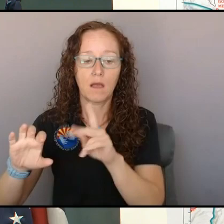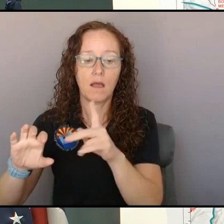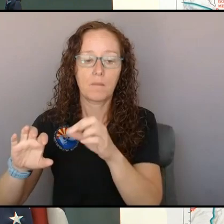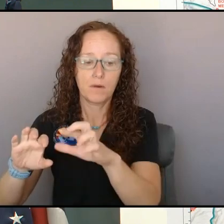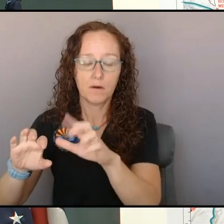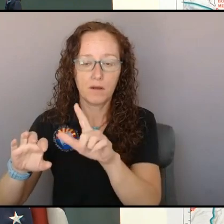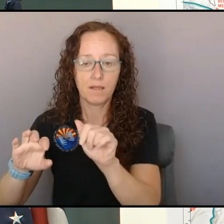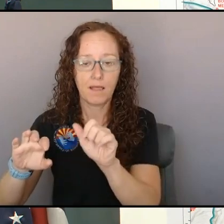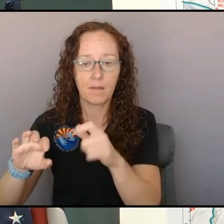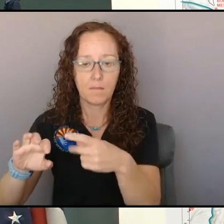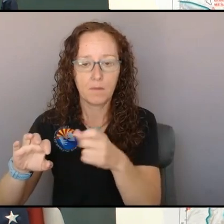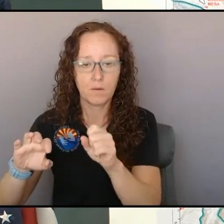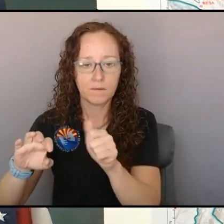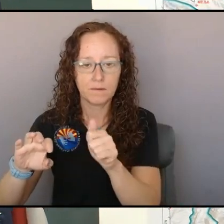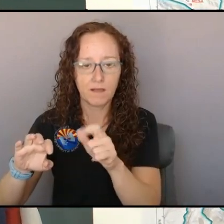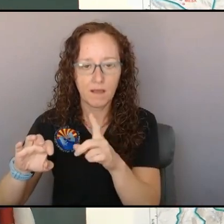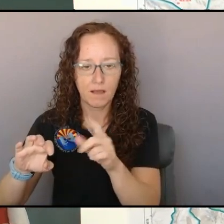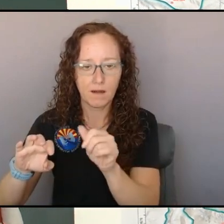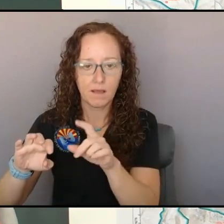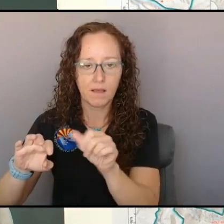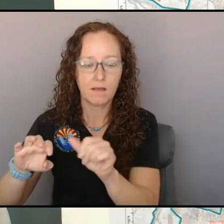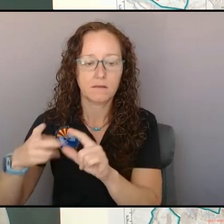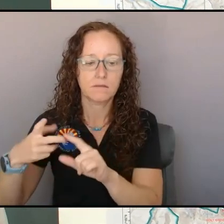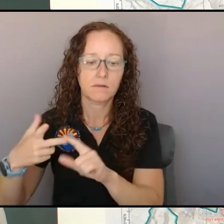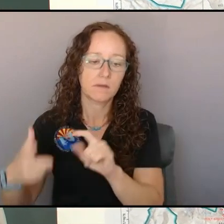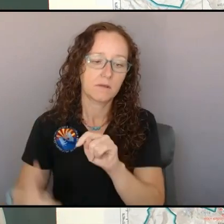You'll notice some changes in your status for evacuation